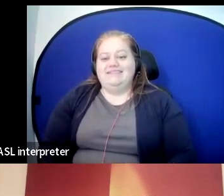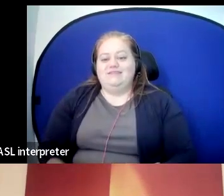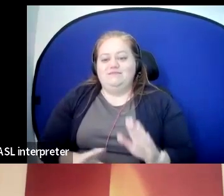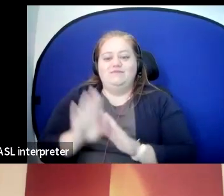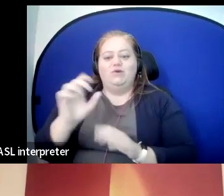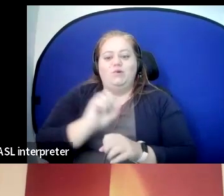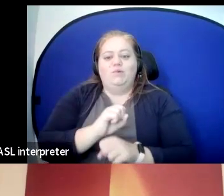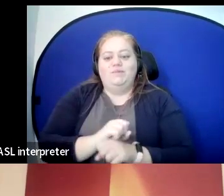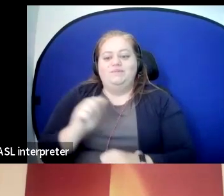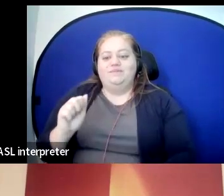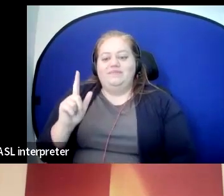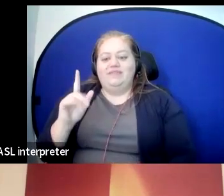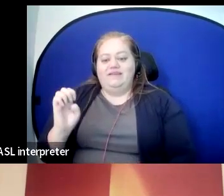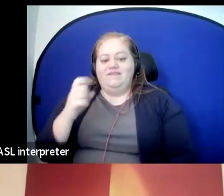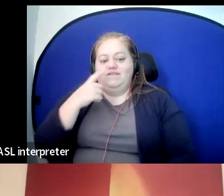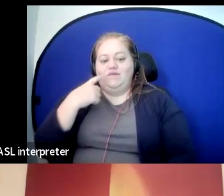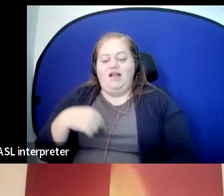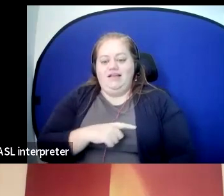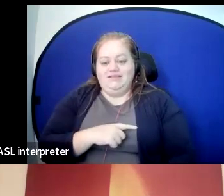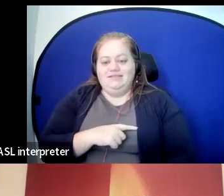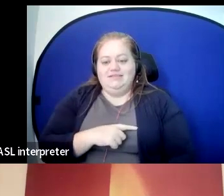Yes, for us, I would probably